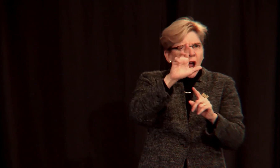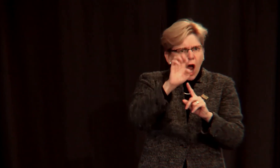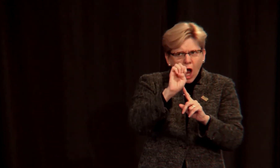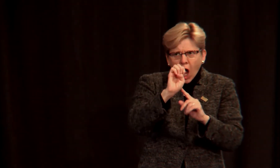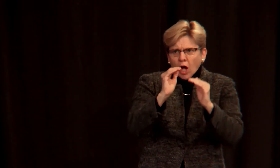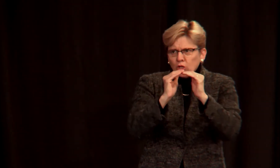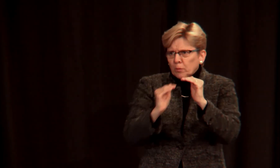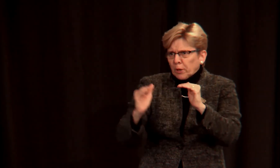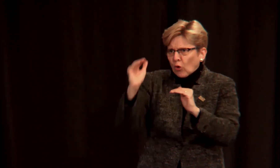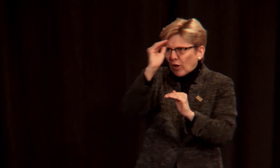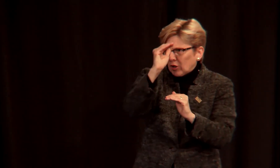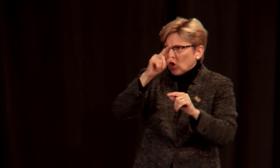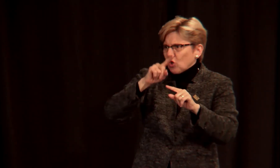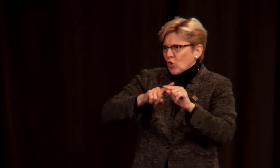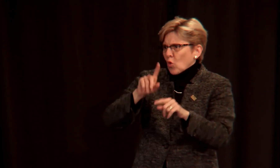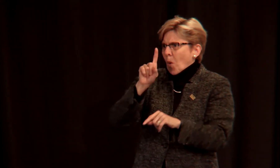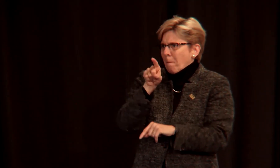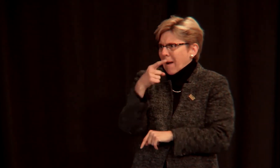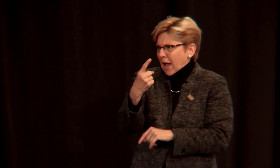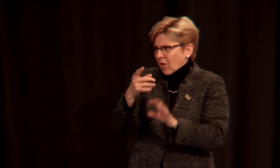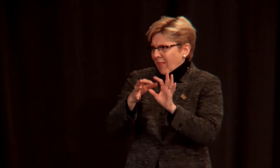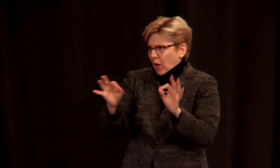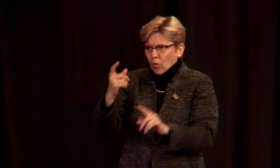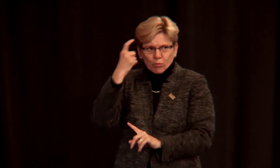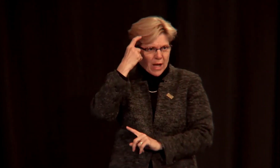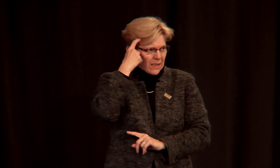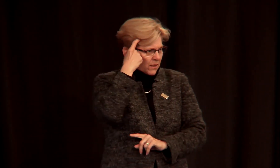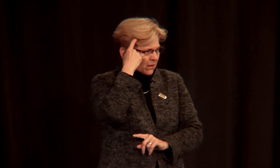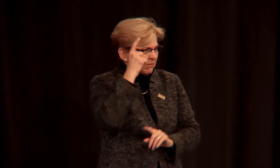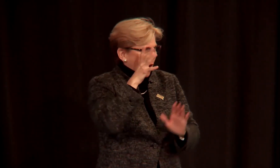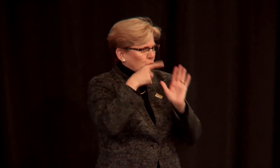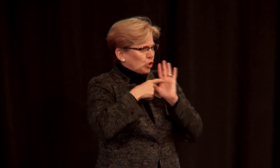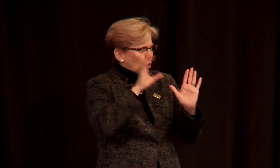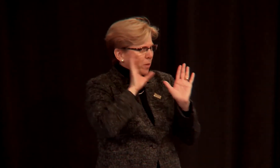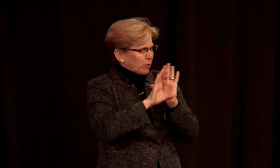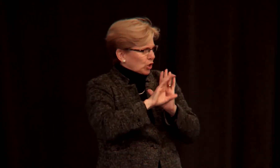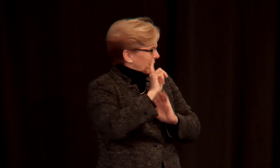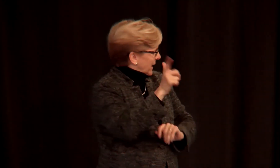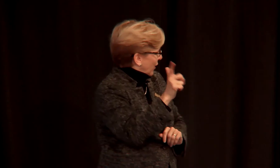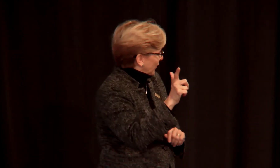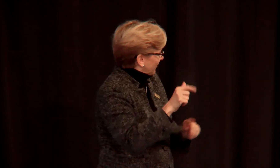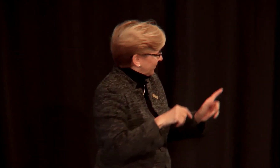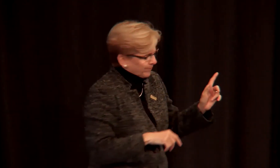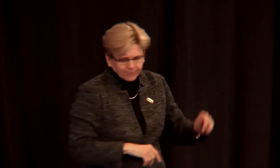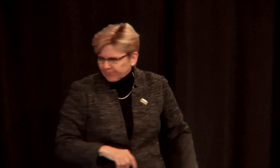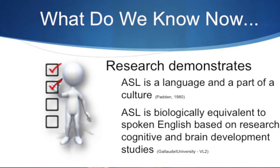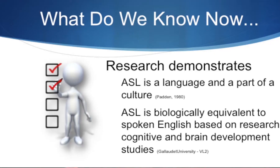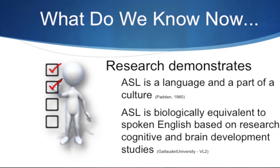are superior to monolingual brains and I'll show you a picture of that in a moment.